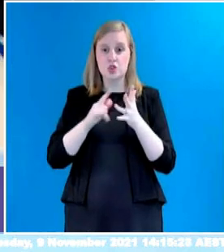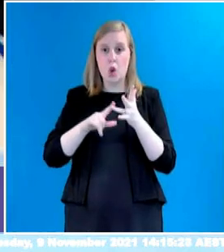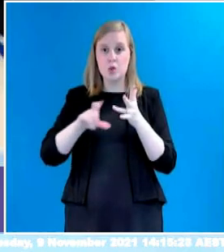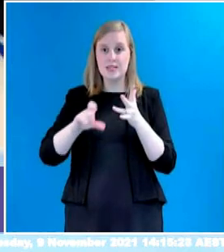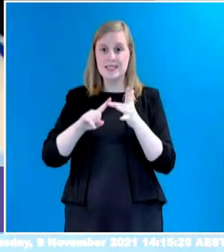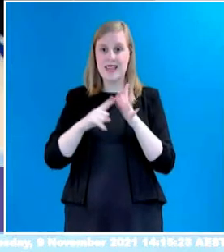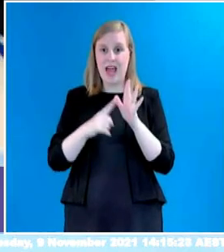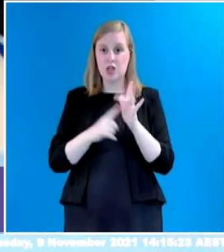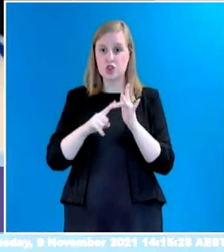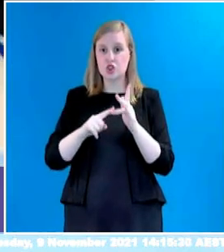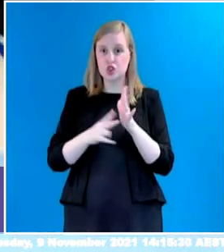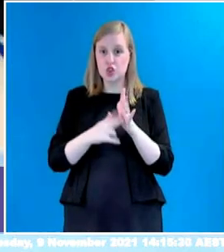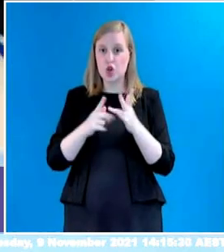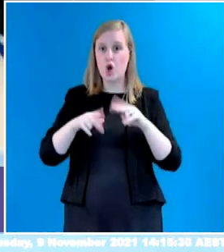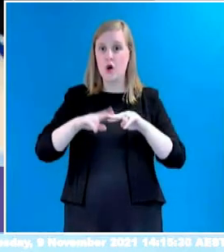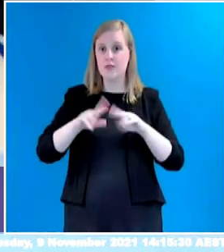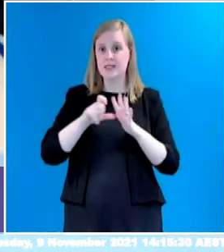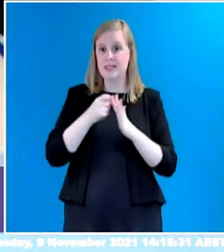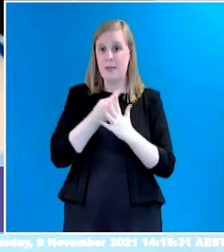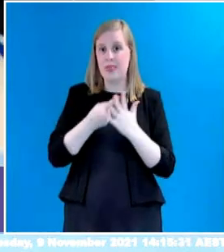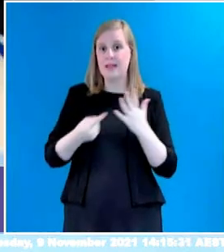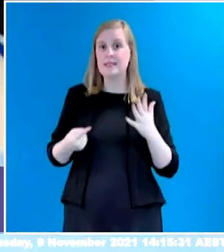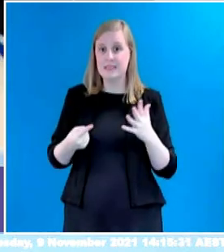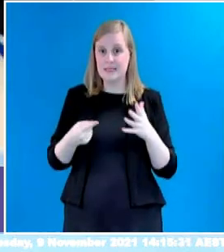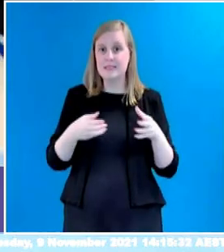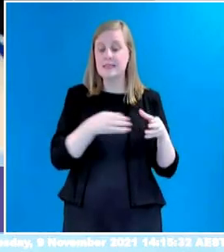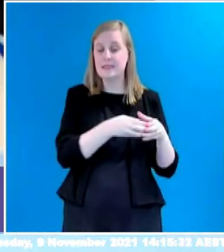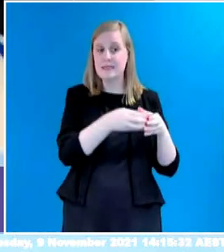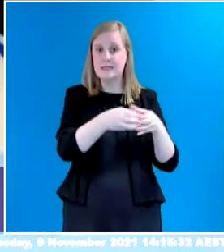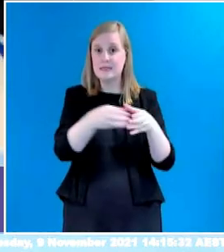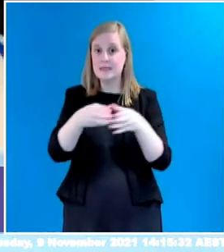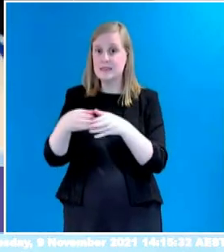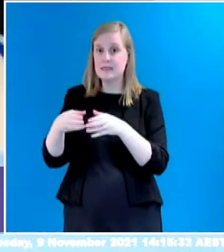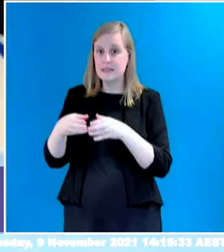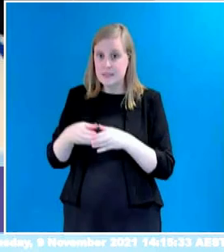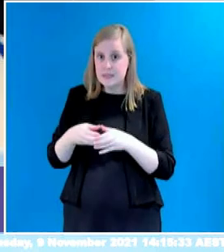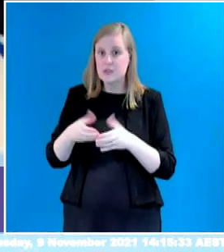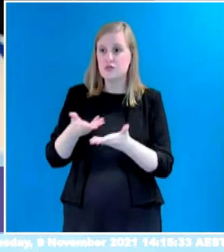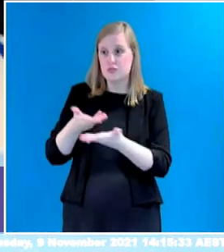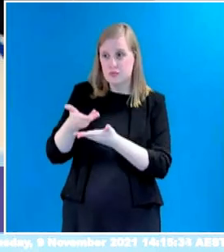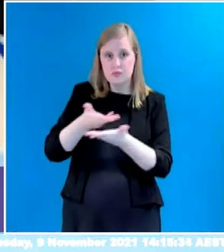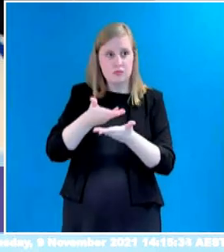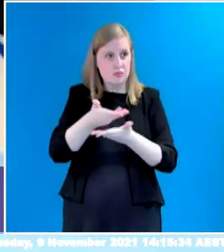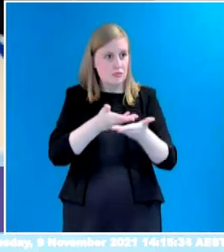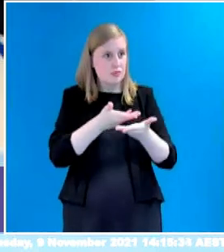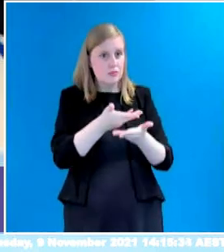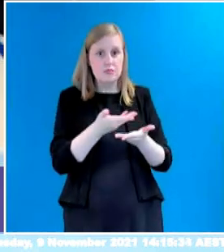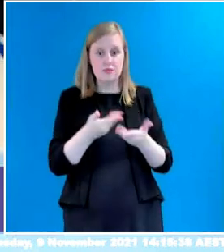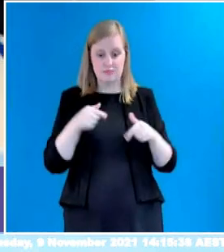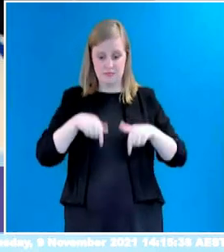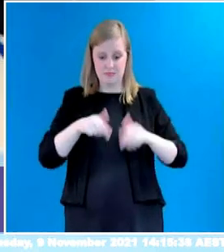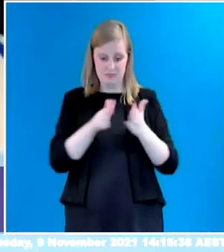submission about the potential impact of the convention on people with